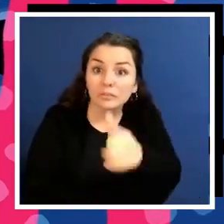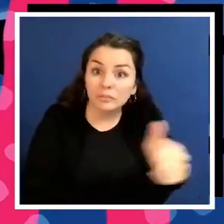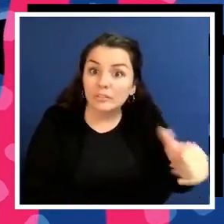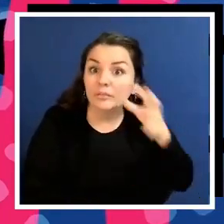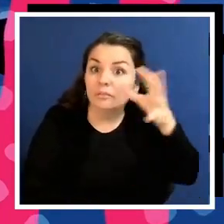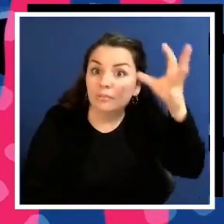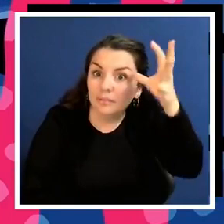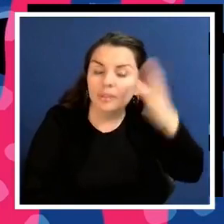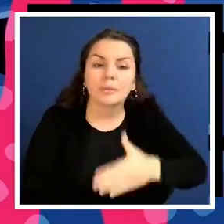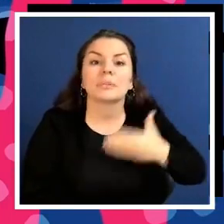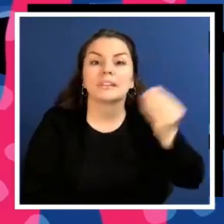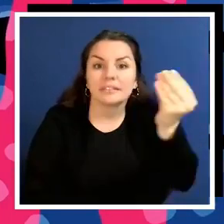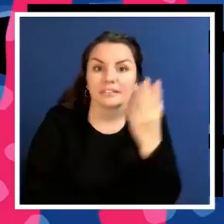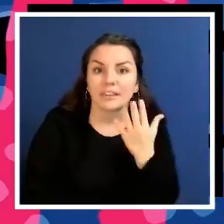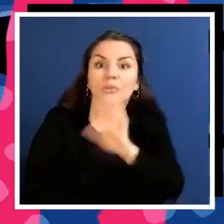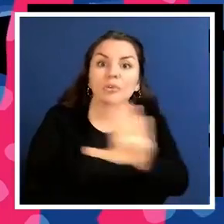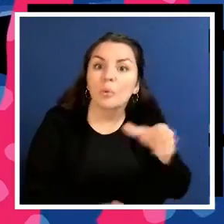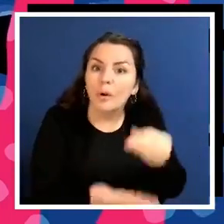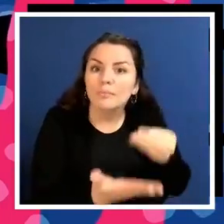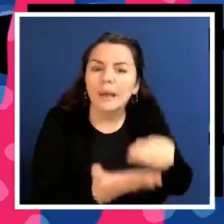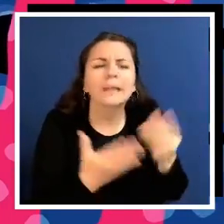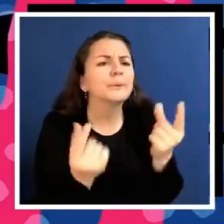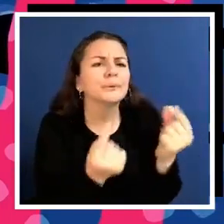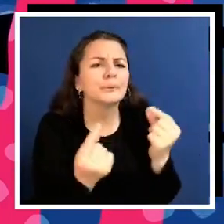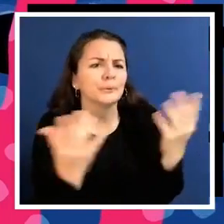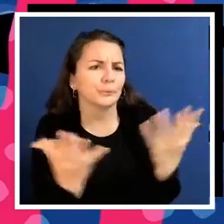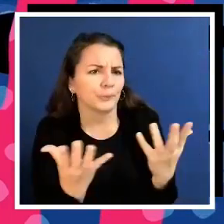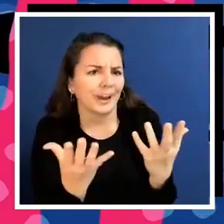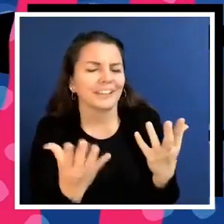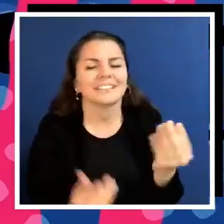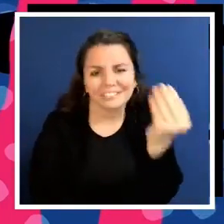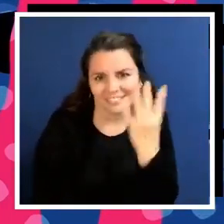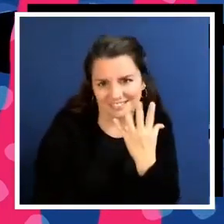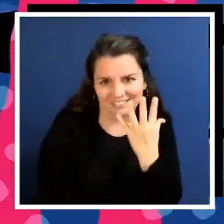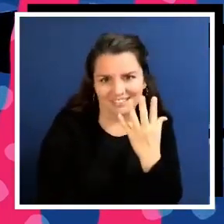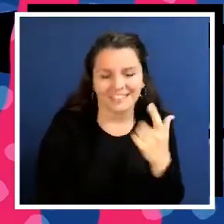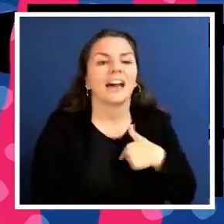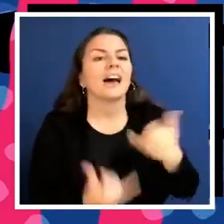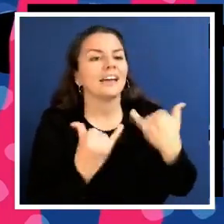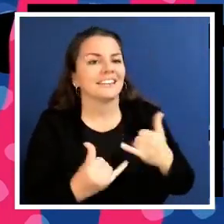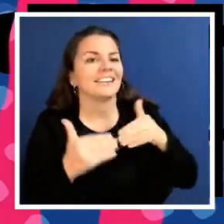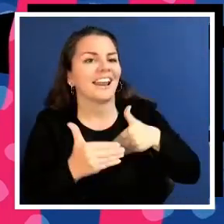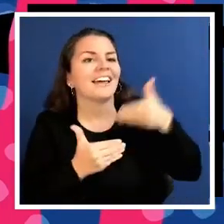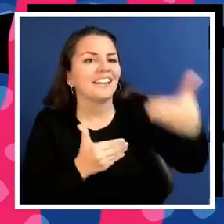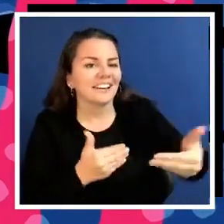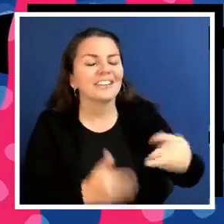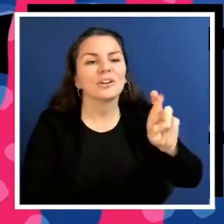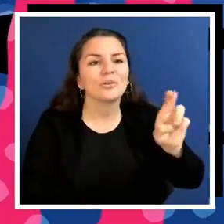[CAN'T UNDERSTAND]